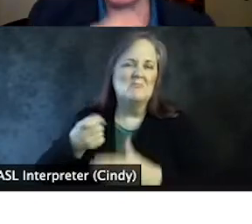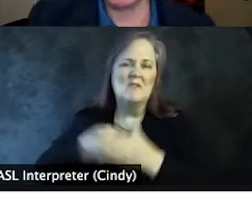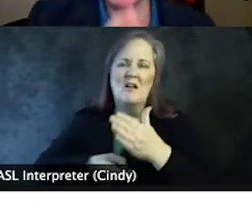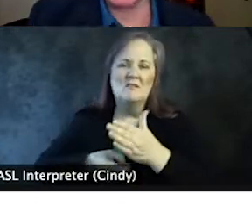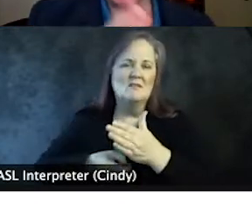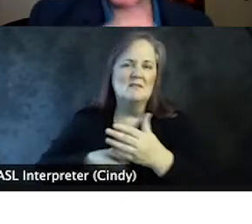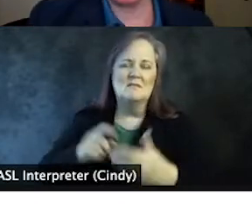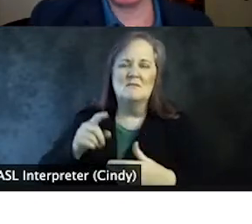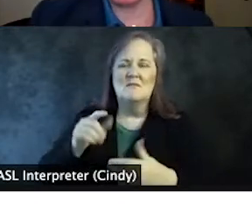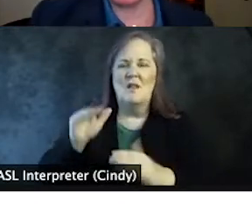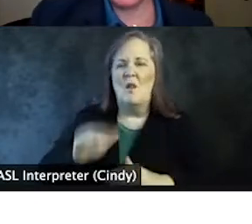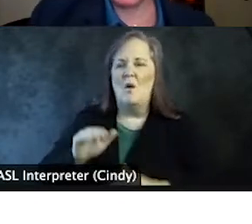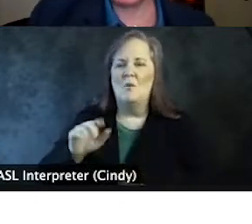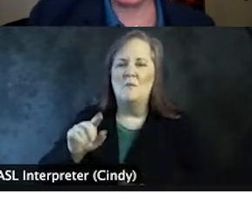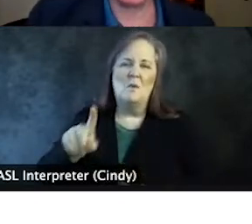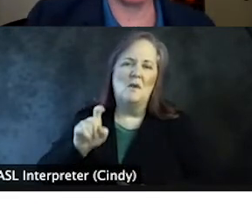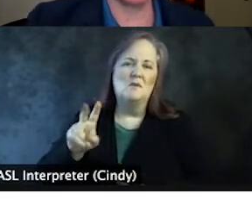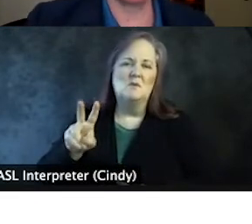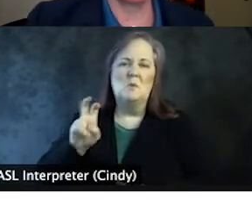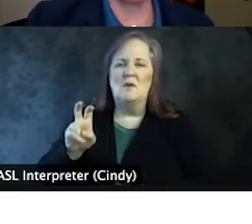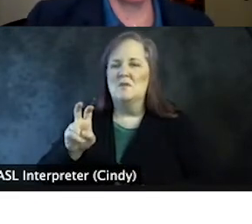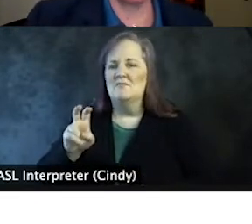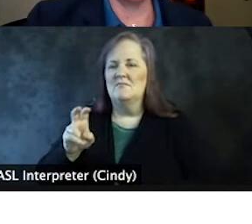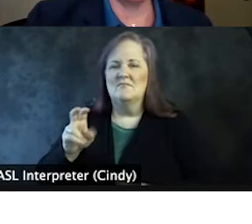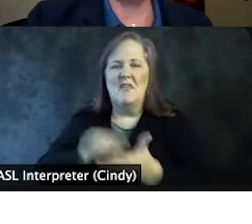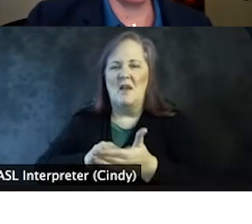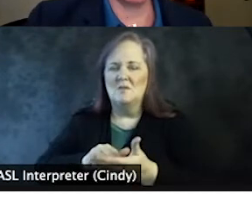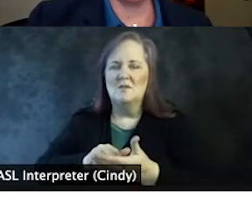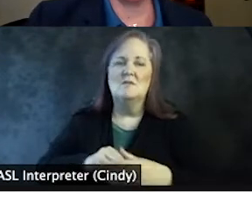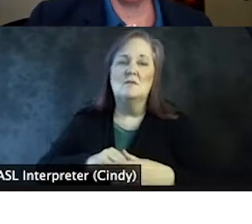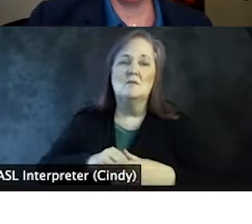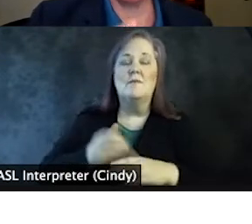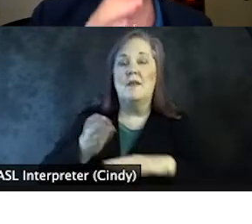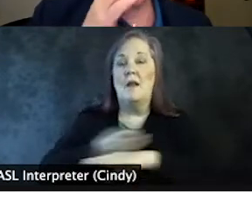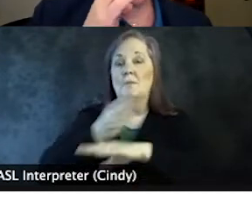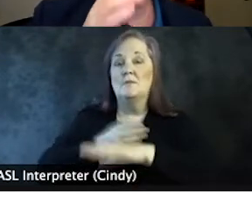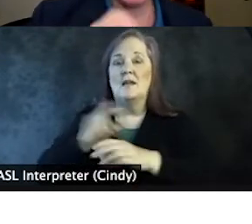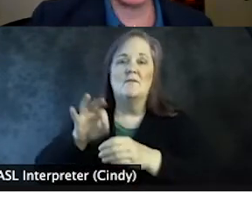for the Republicans are in support of it. And then we have a range of groups